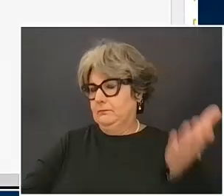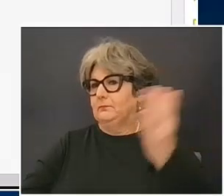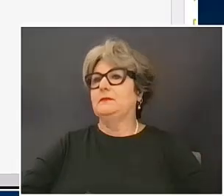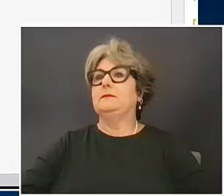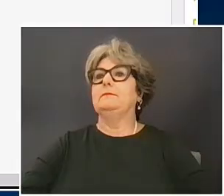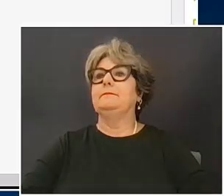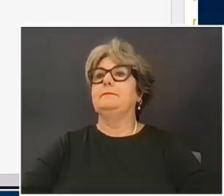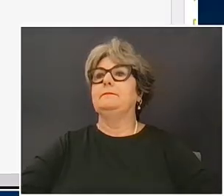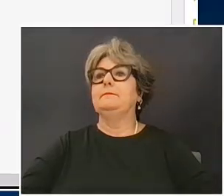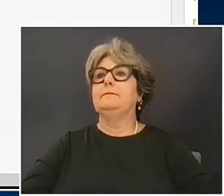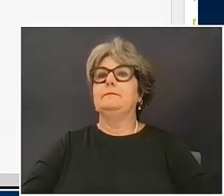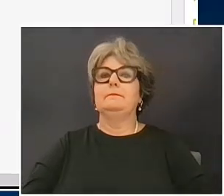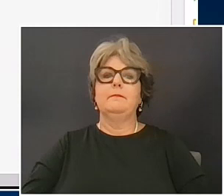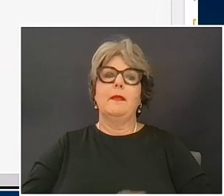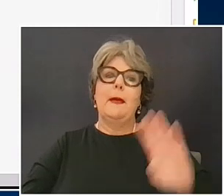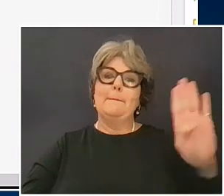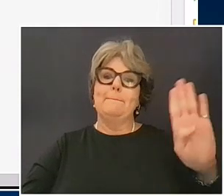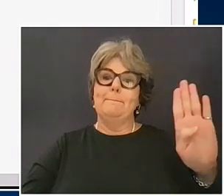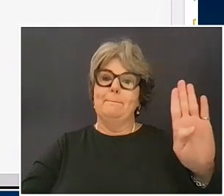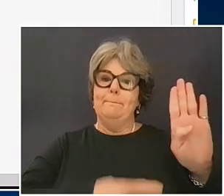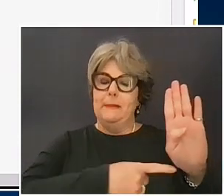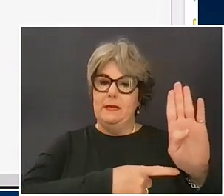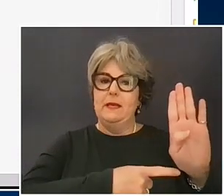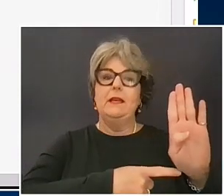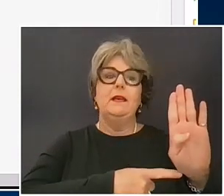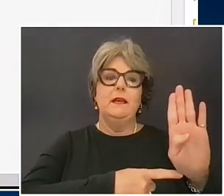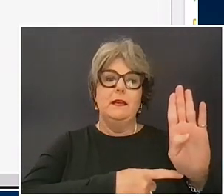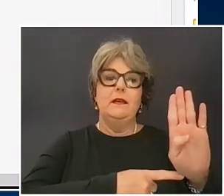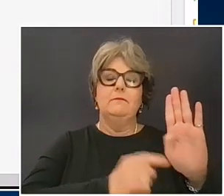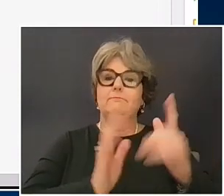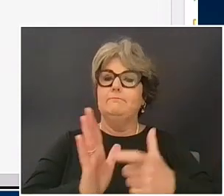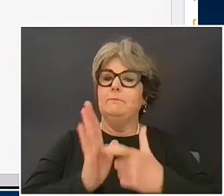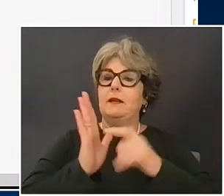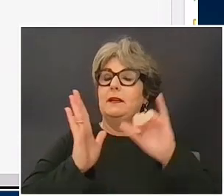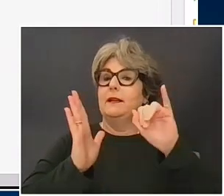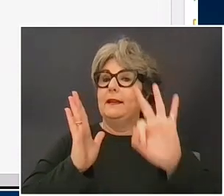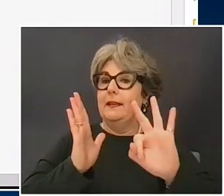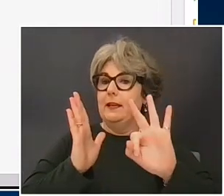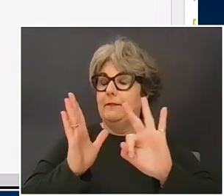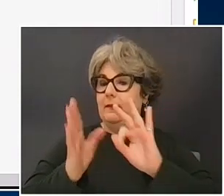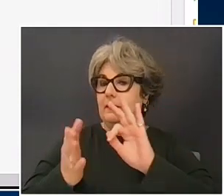So (b) is the requirement that if the institution itself has a requirement that